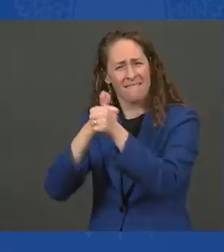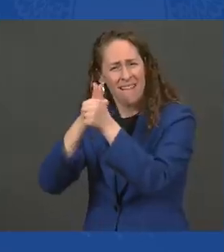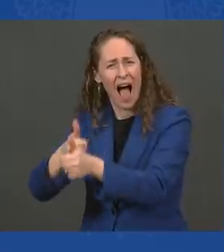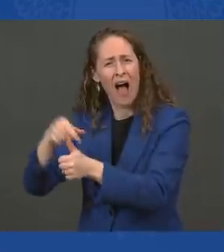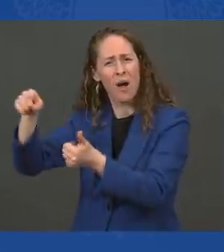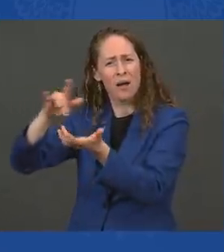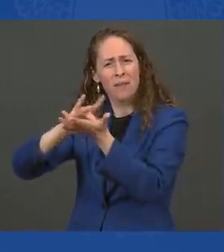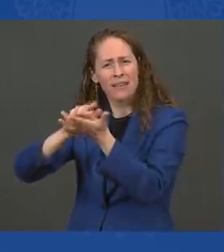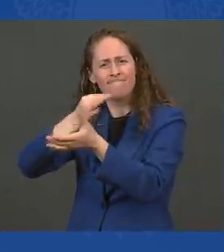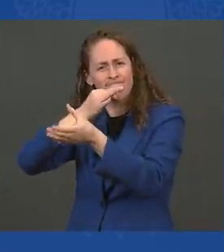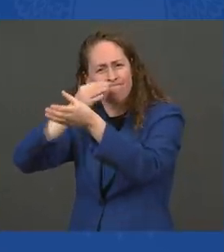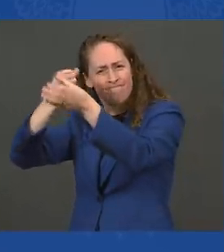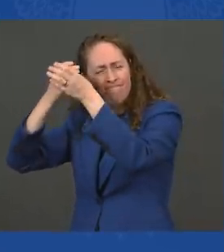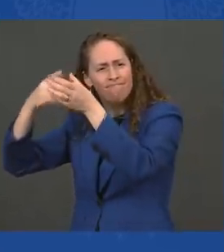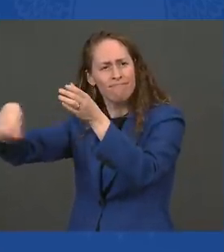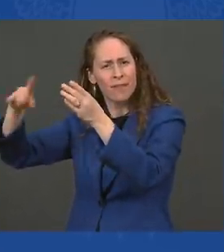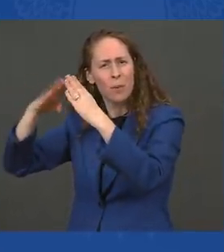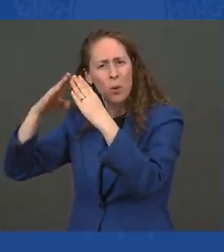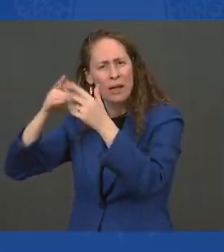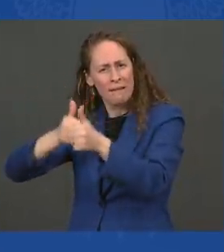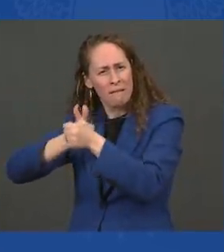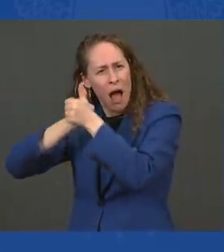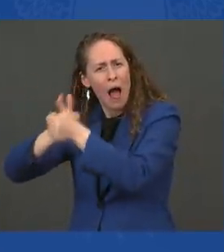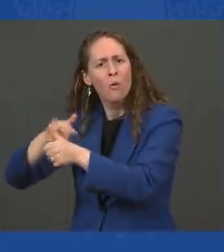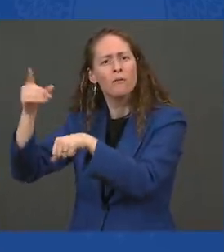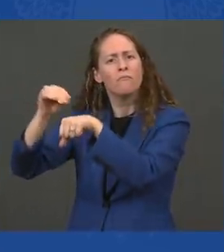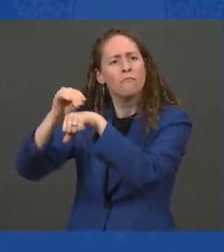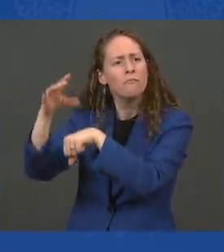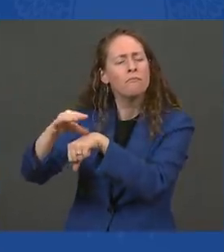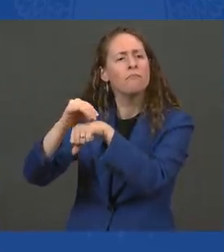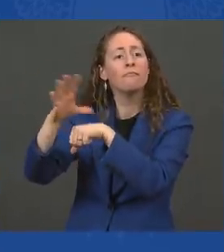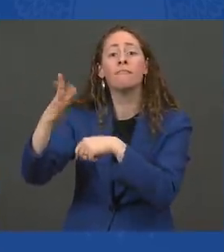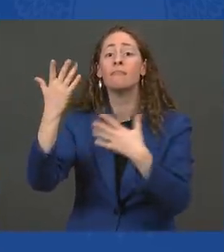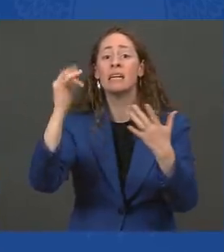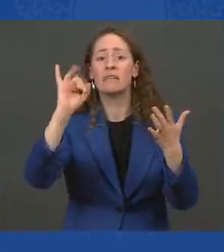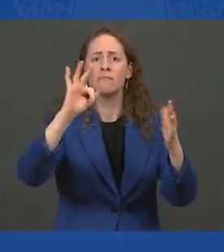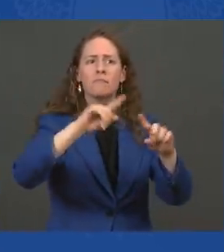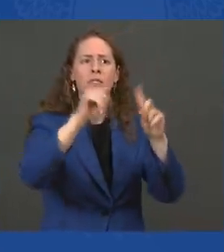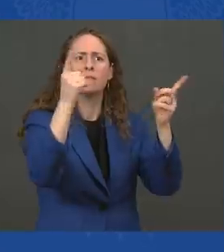any developments as it relates to how severe it is, how quickly it mutat- --